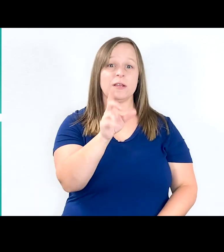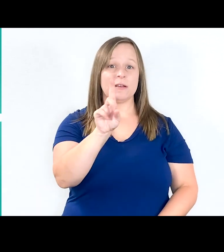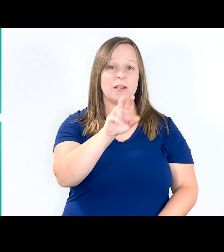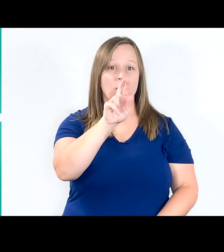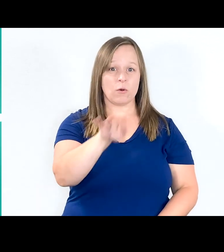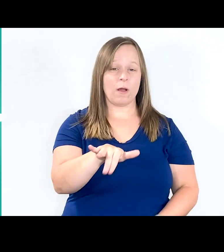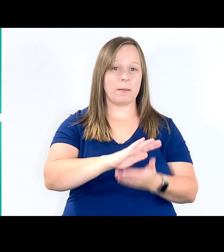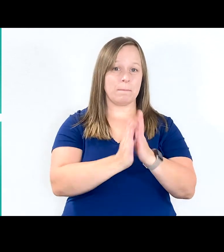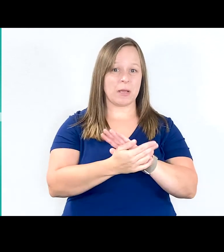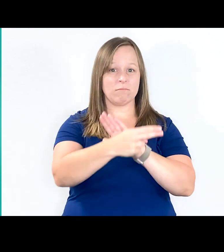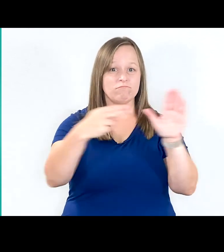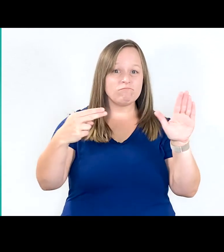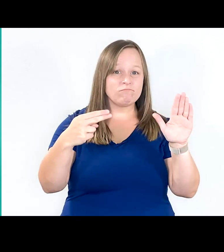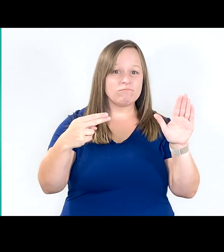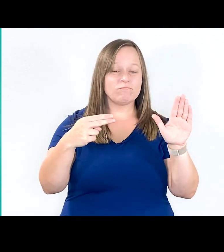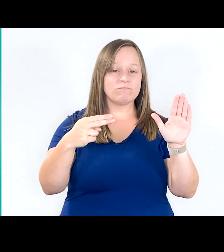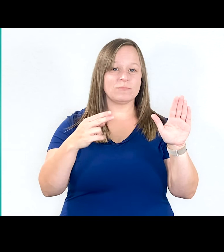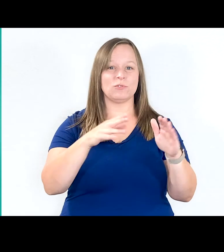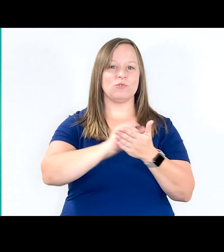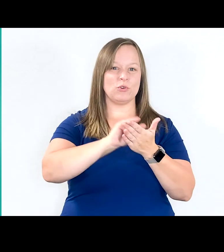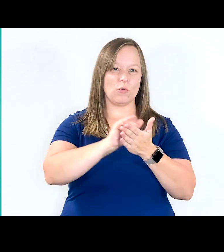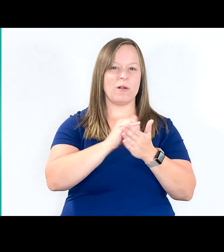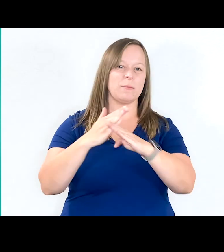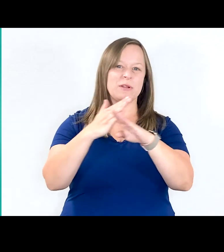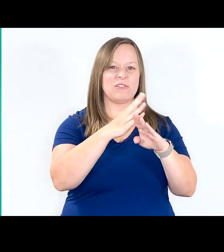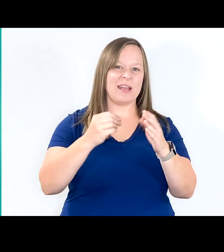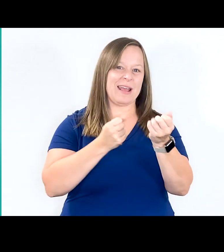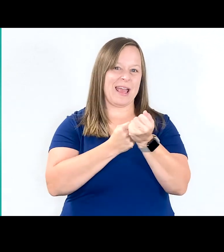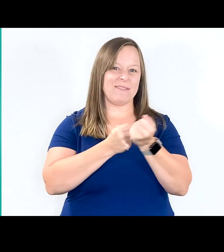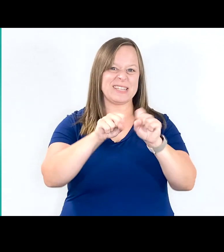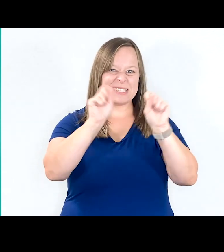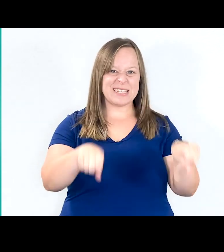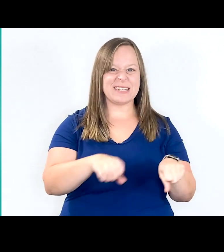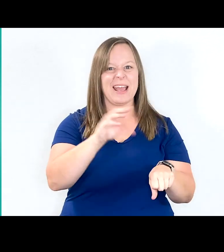By 2013, Disability Rights New York was designated as New York's Protection